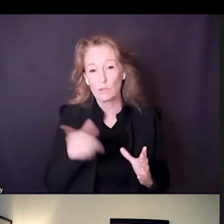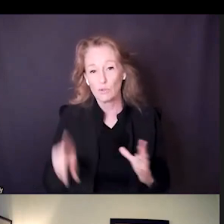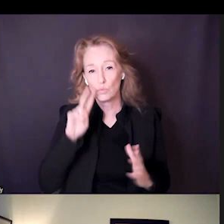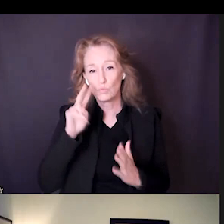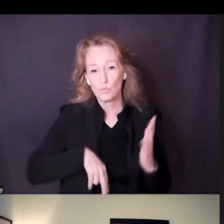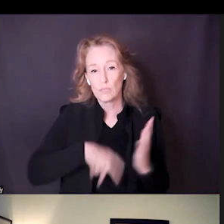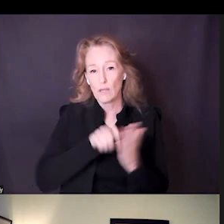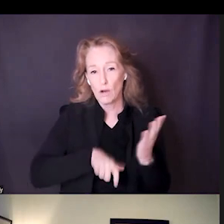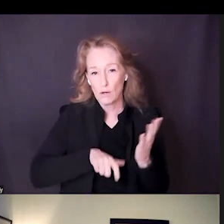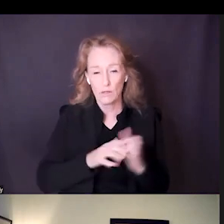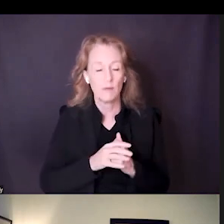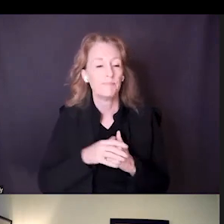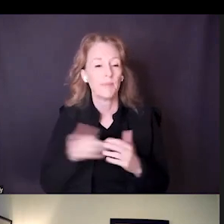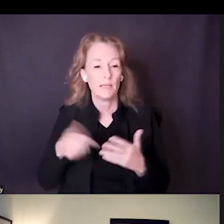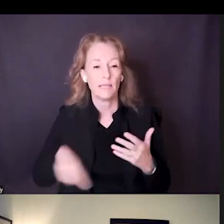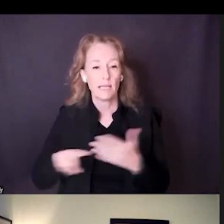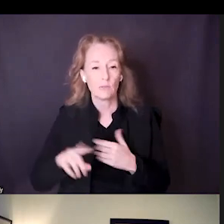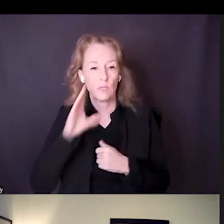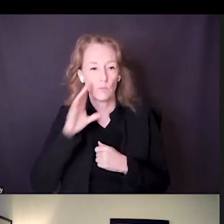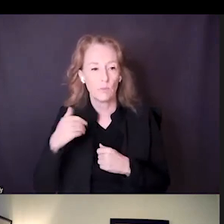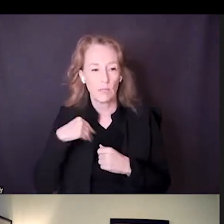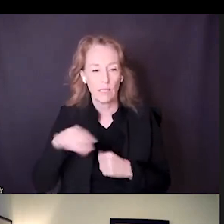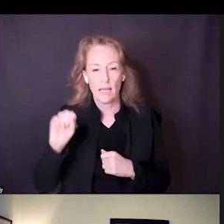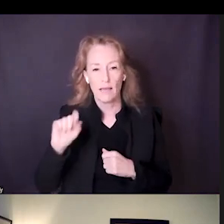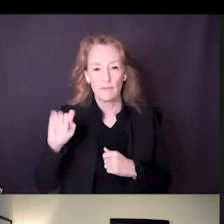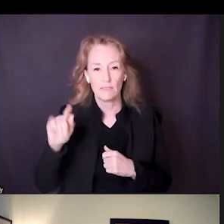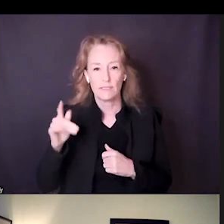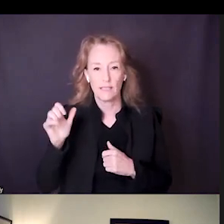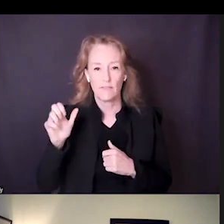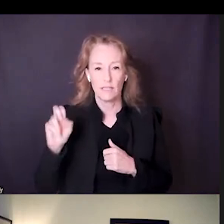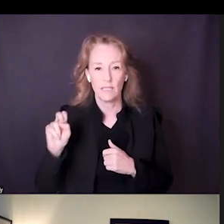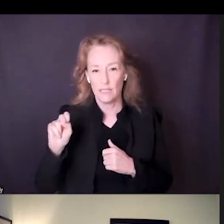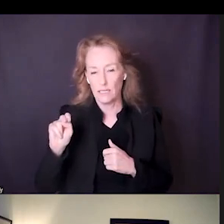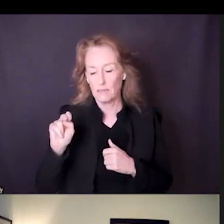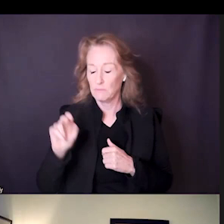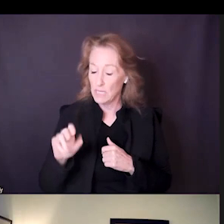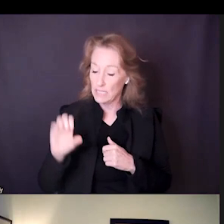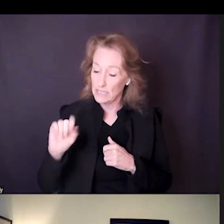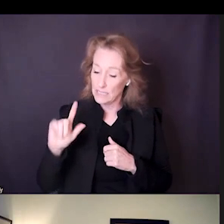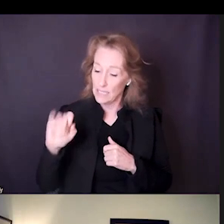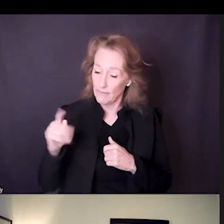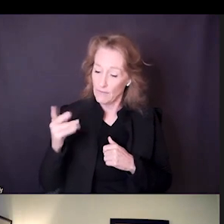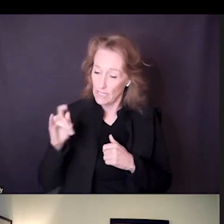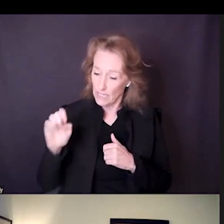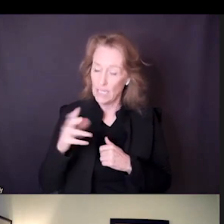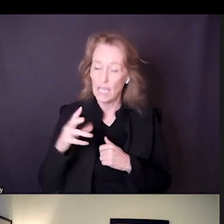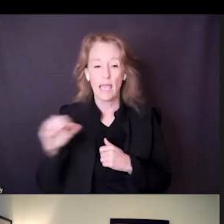WE WILL HAVE STEPHANIE NEXT WEEK TO TALK ABOUT THE ARTICLE IN DETAIL.